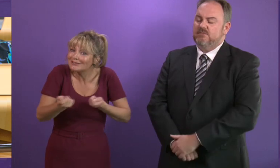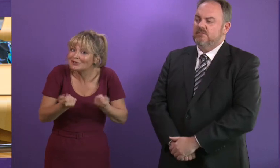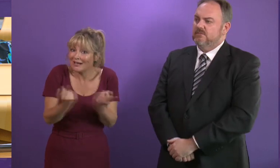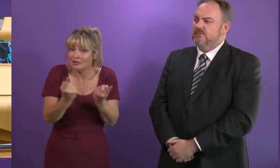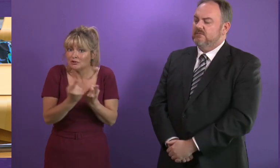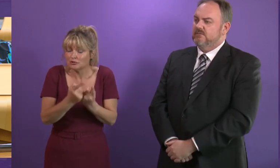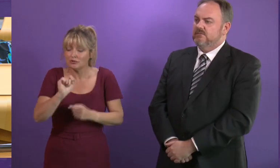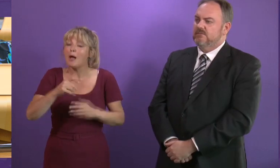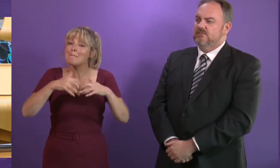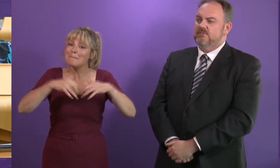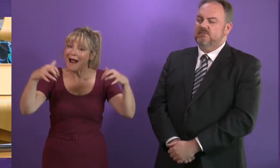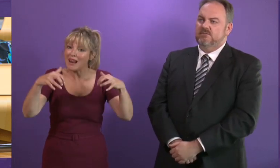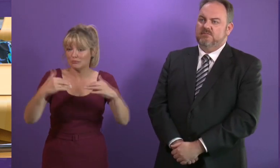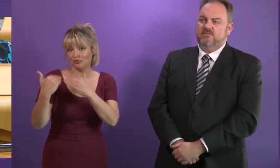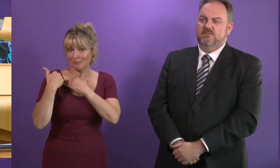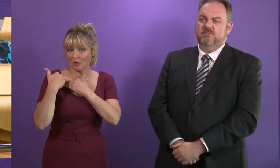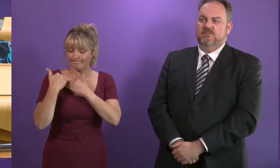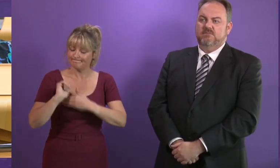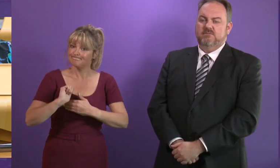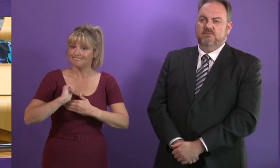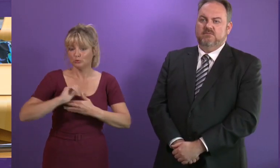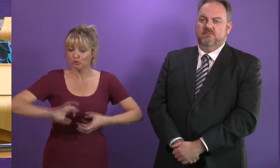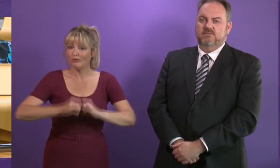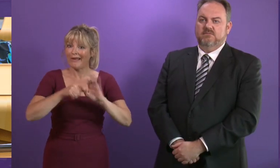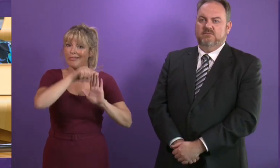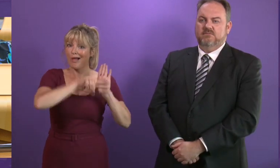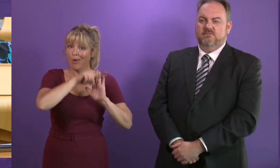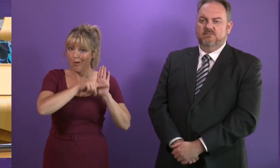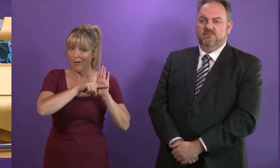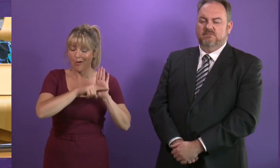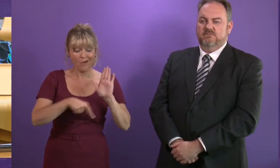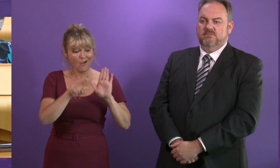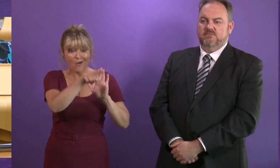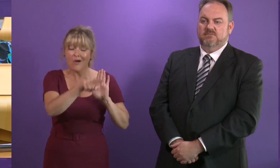and we expect our chief constable—acting independently of Parliament and politicians—to